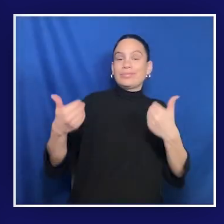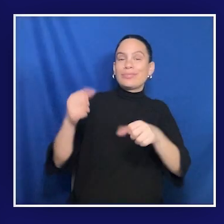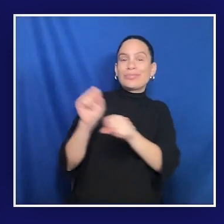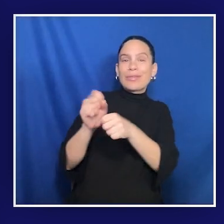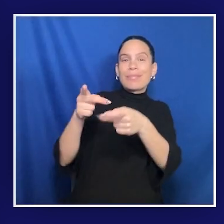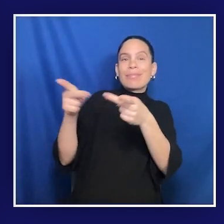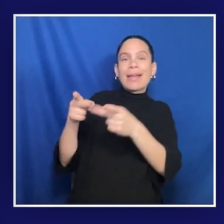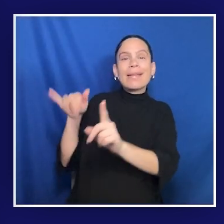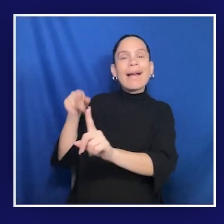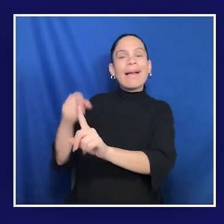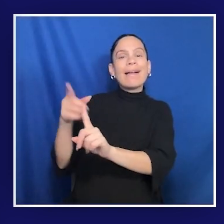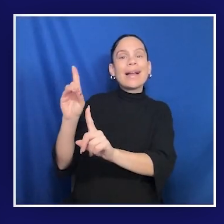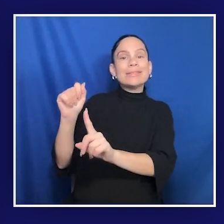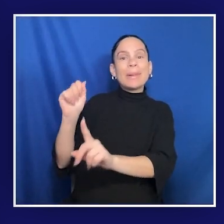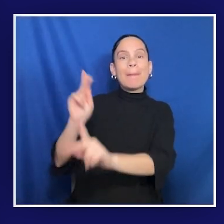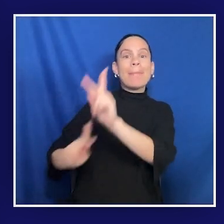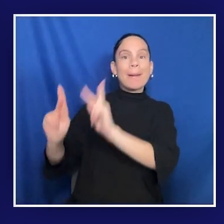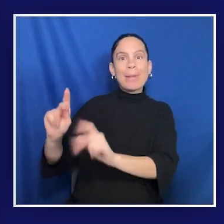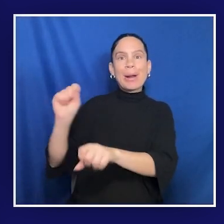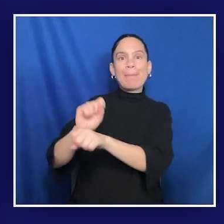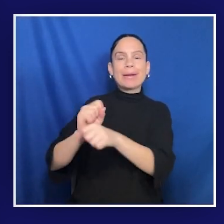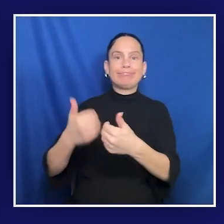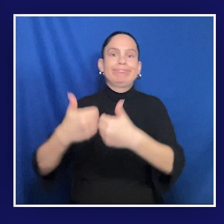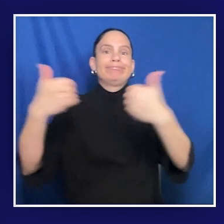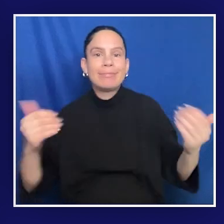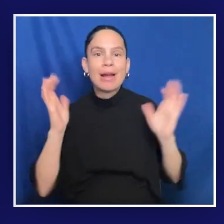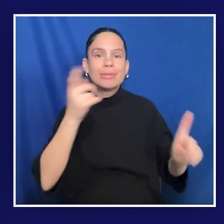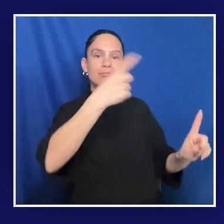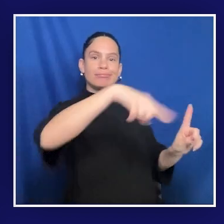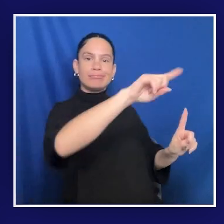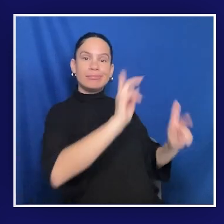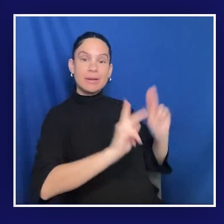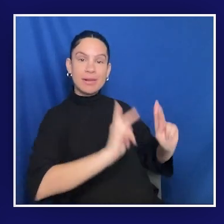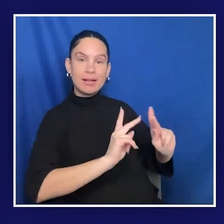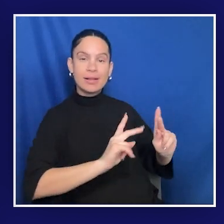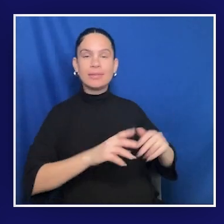[Neil Romano] A sheltered workshop is a place where people with disabilities work in segregated environments.